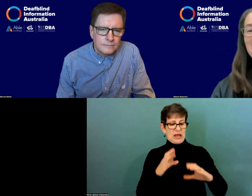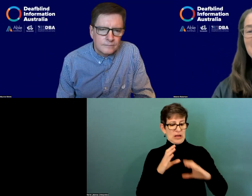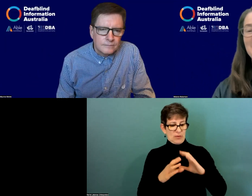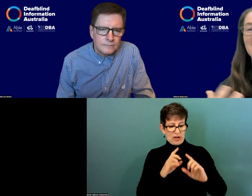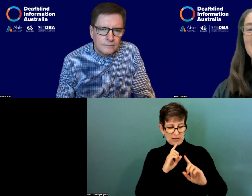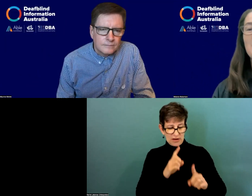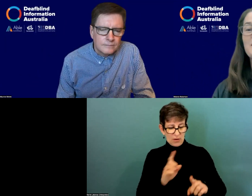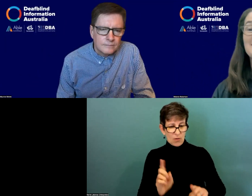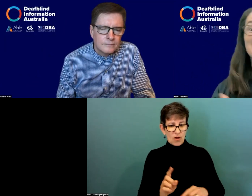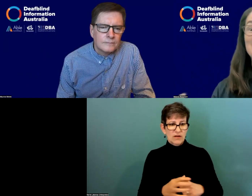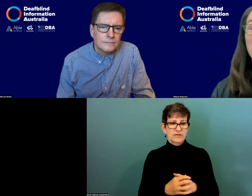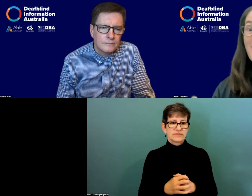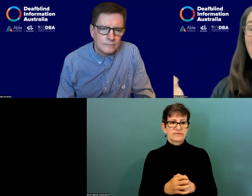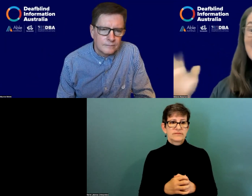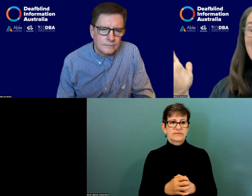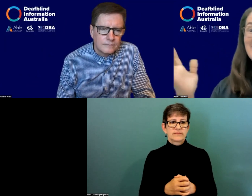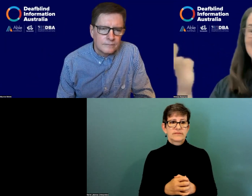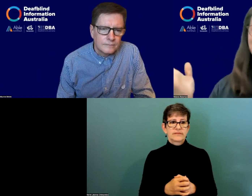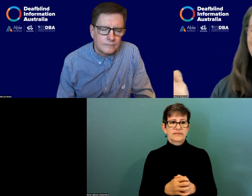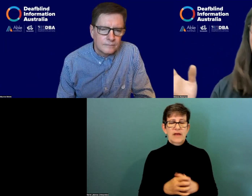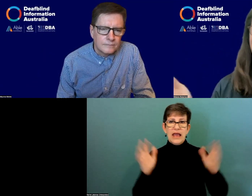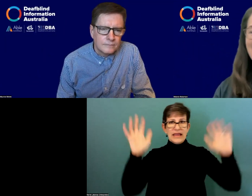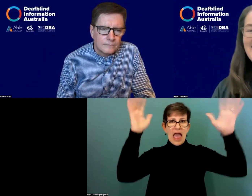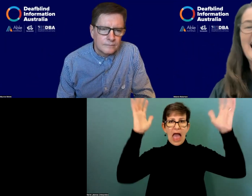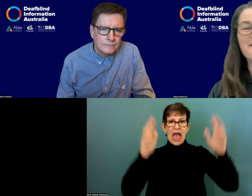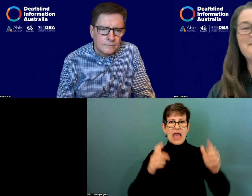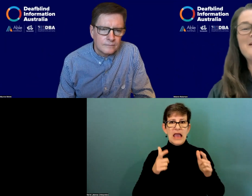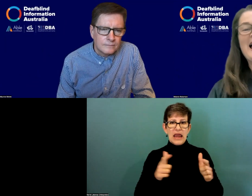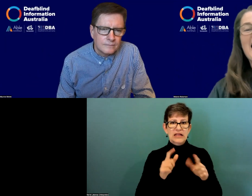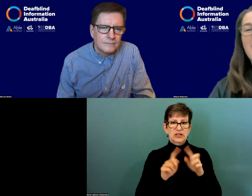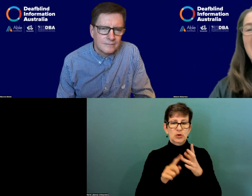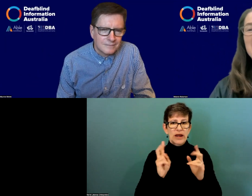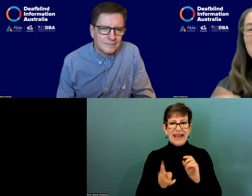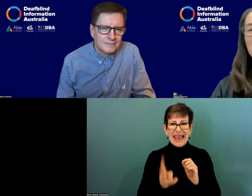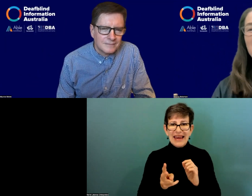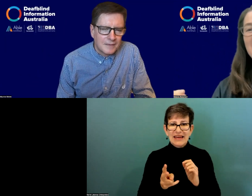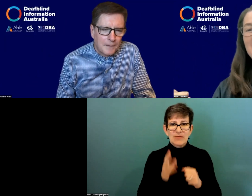working with, wow, yay, let's do it again.